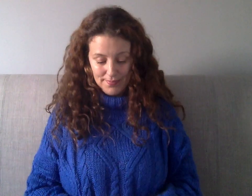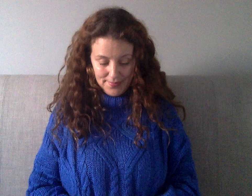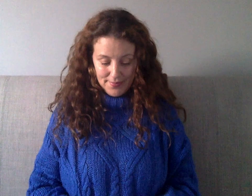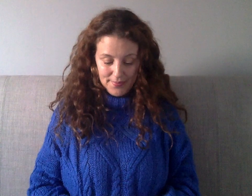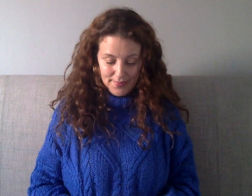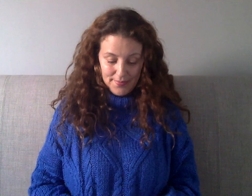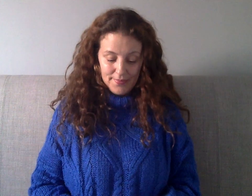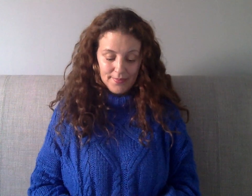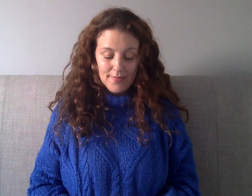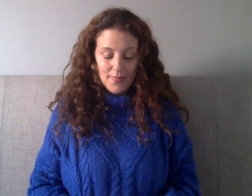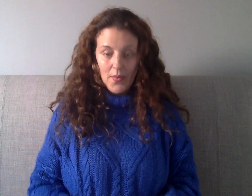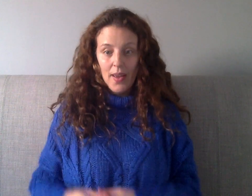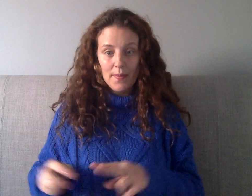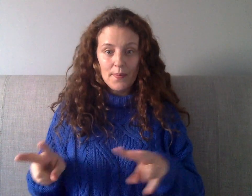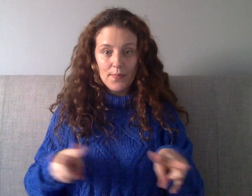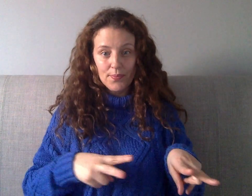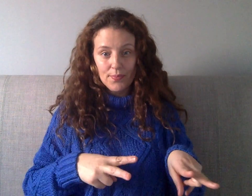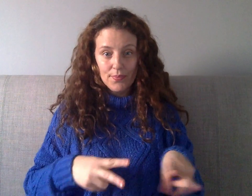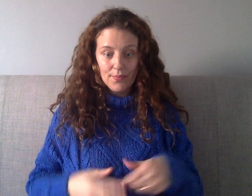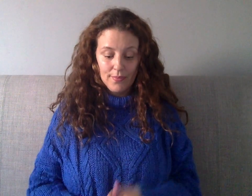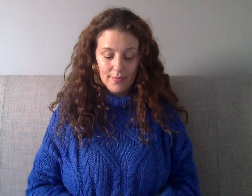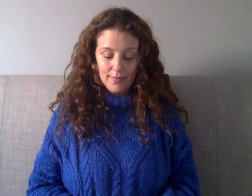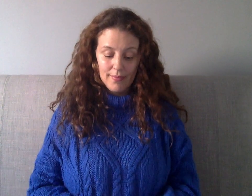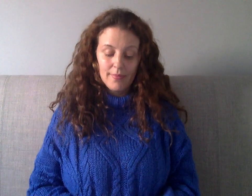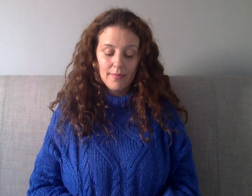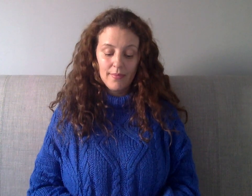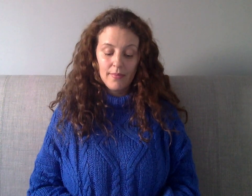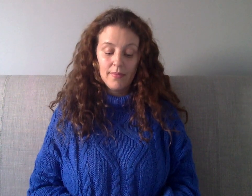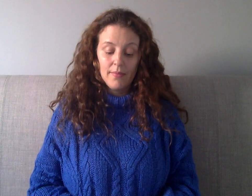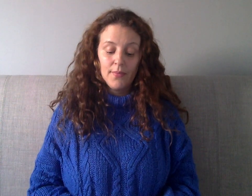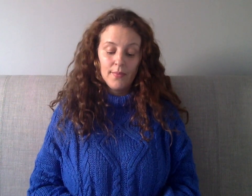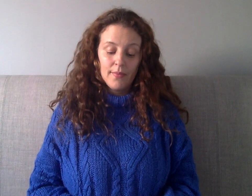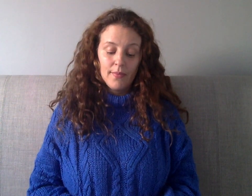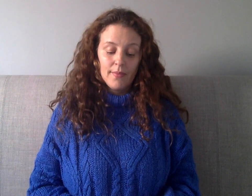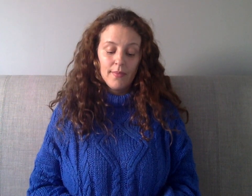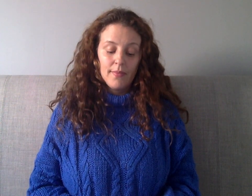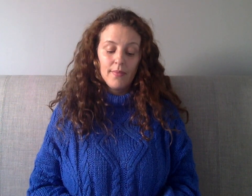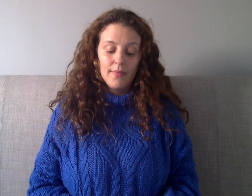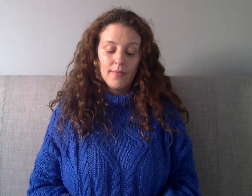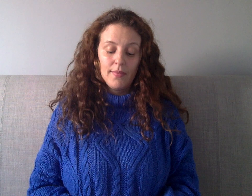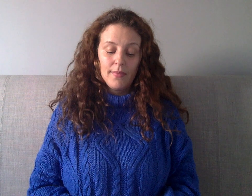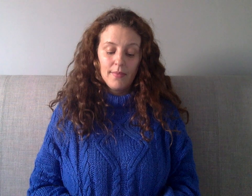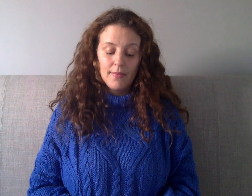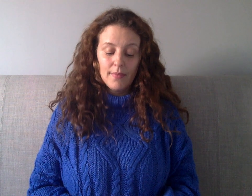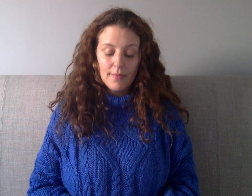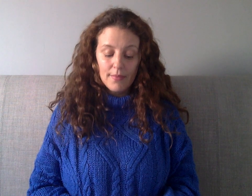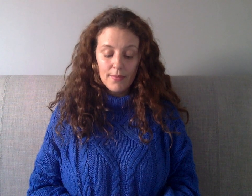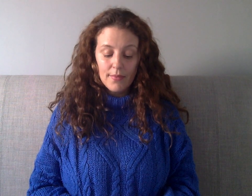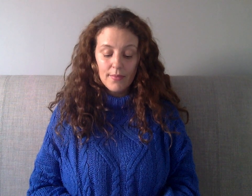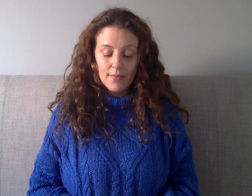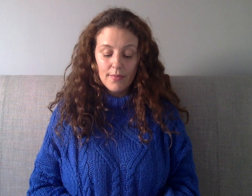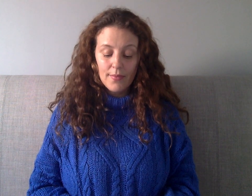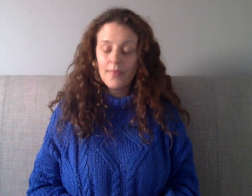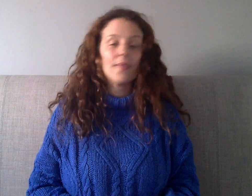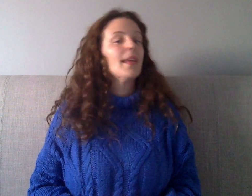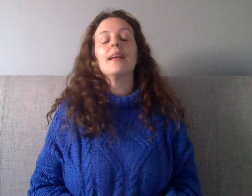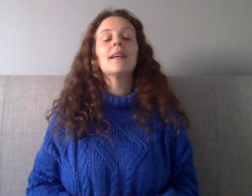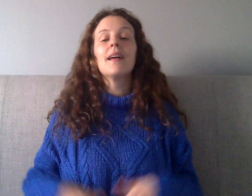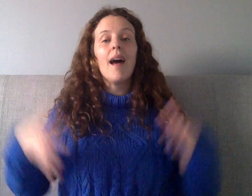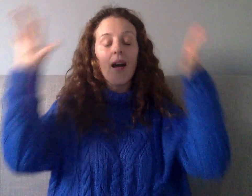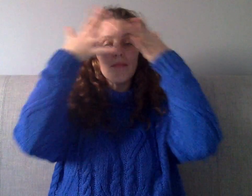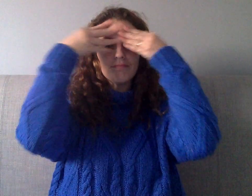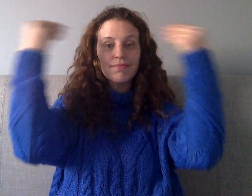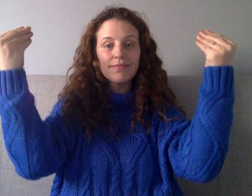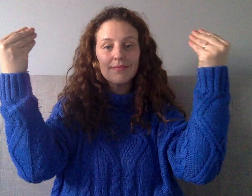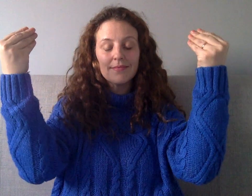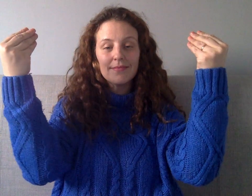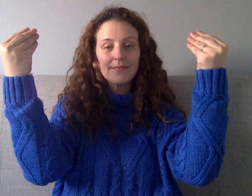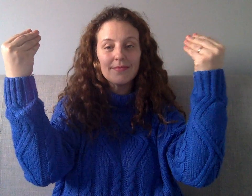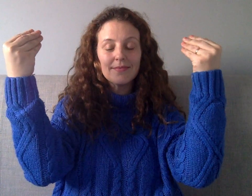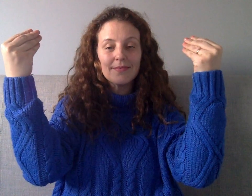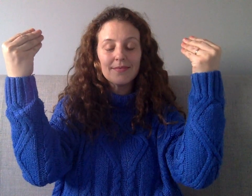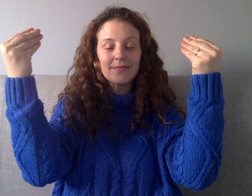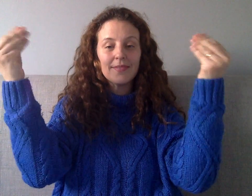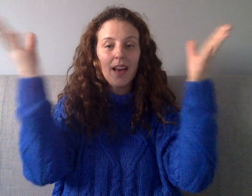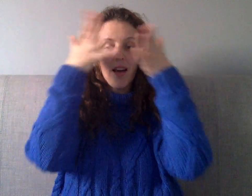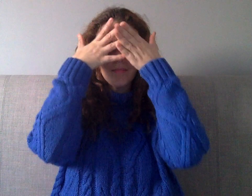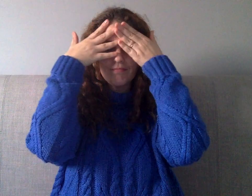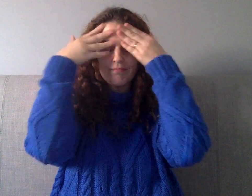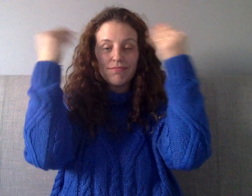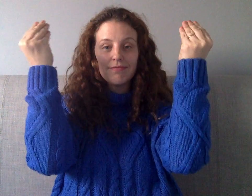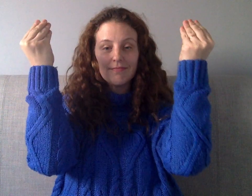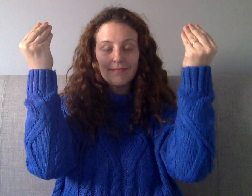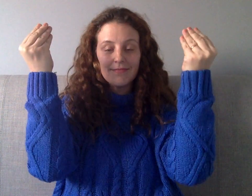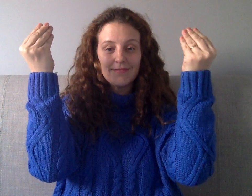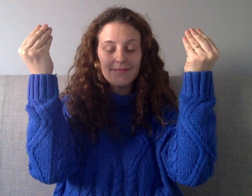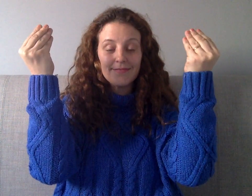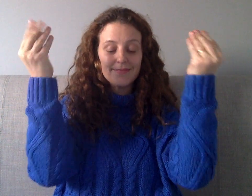My mind's gone blank.